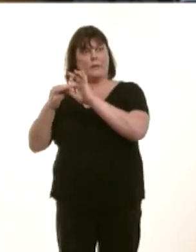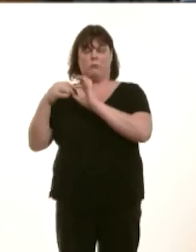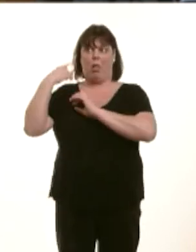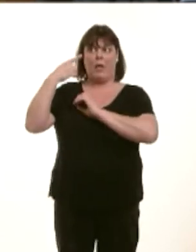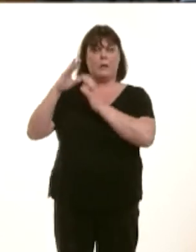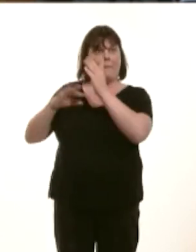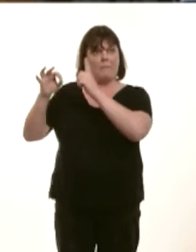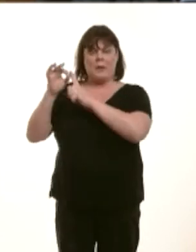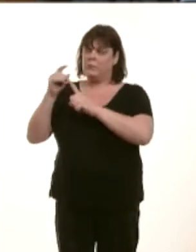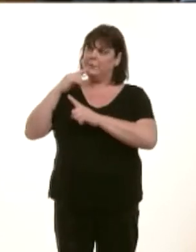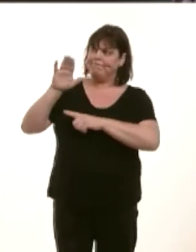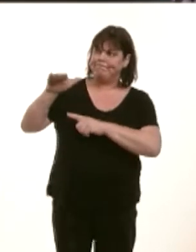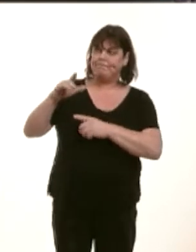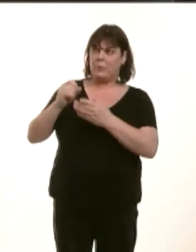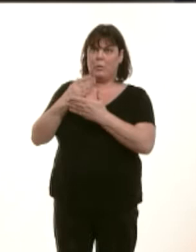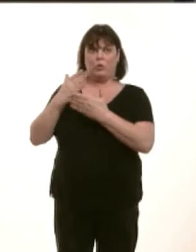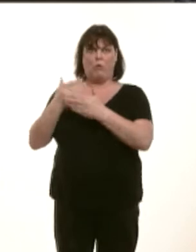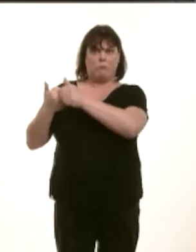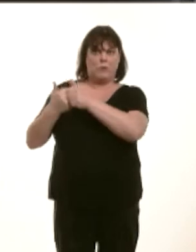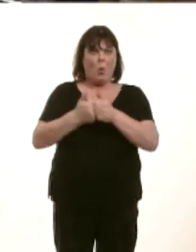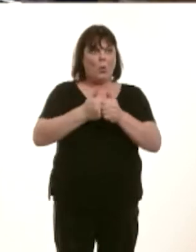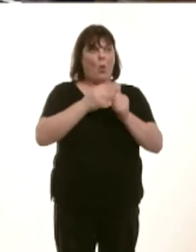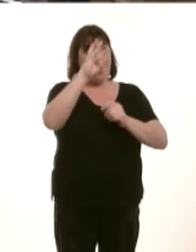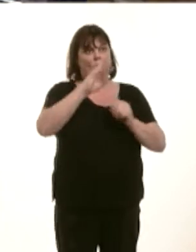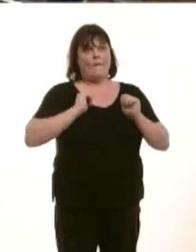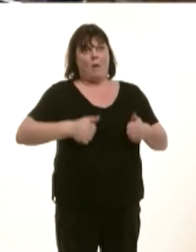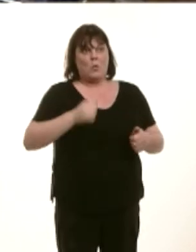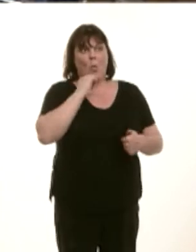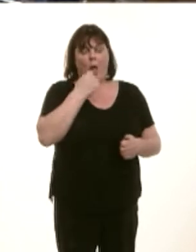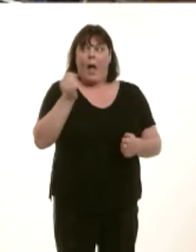deall beth ywír heriau mawr syín wynebu ffermwyr Cymru ar hyn o bryd.